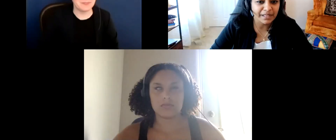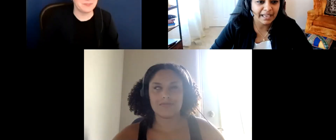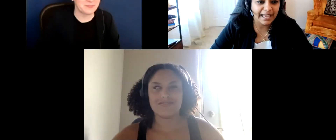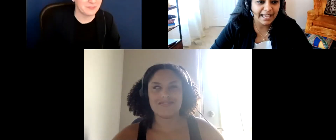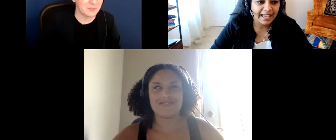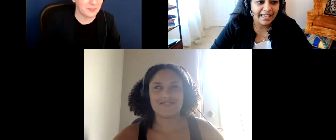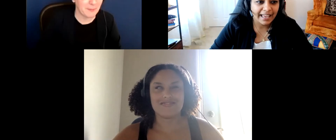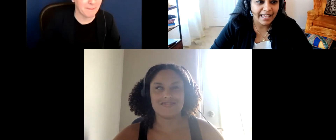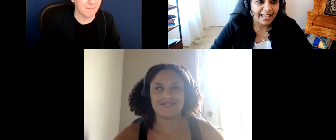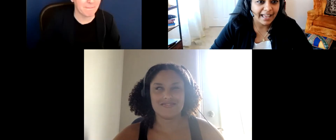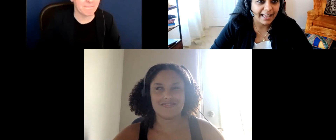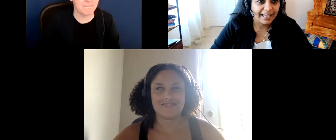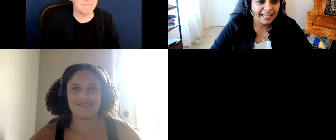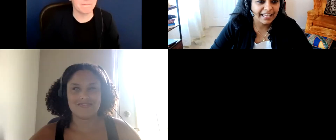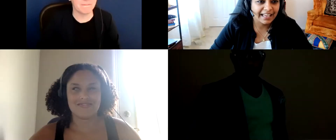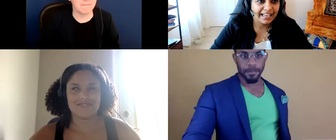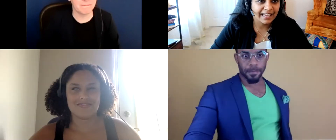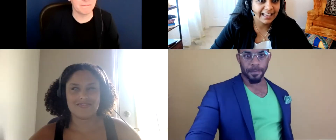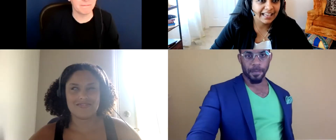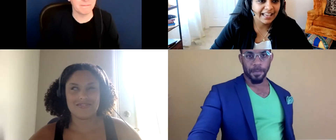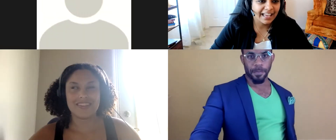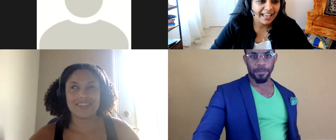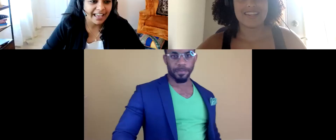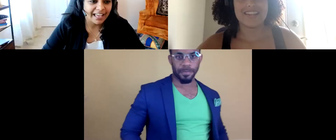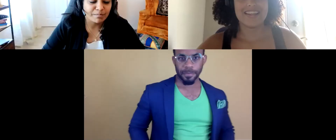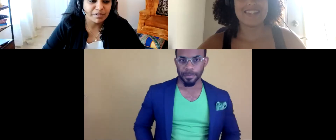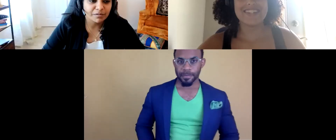Hi.